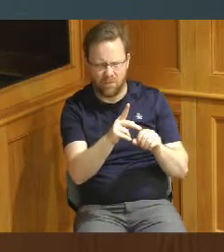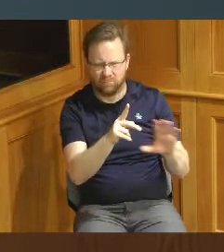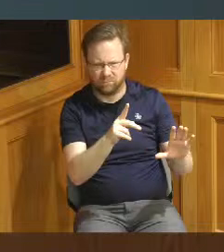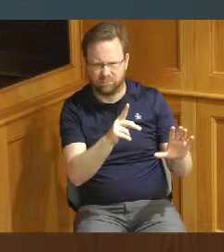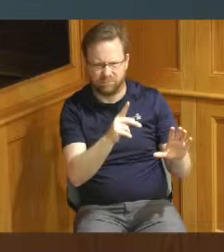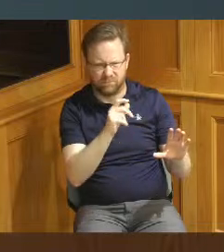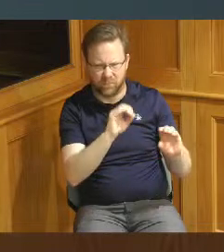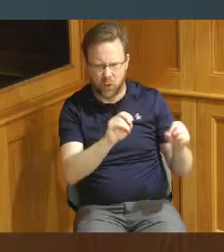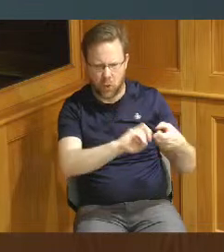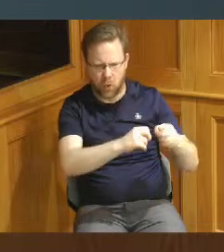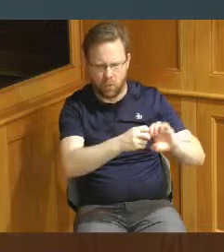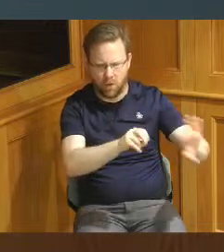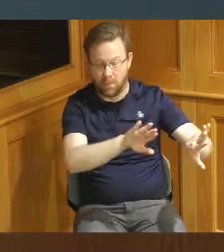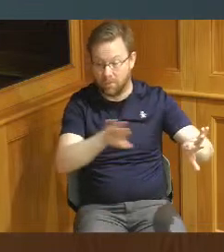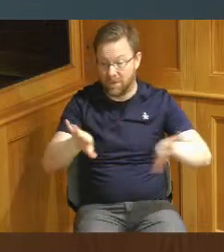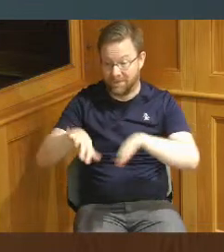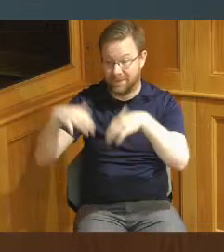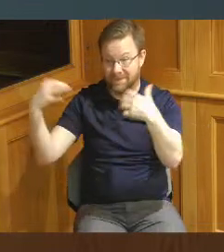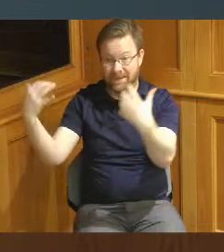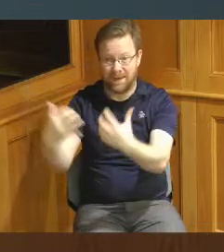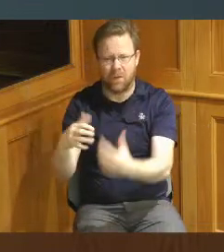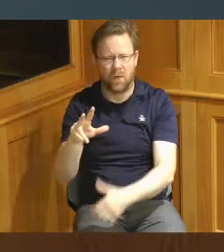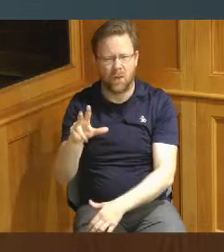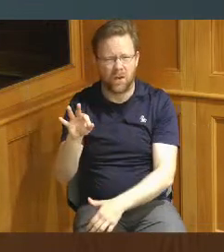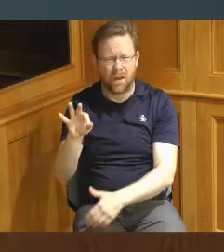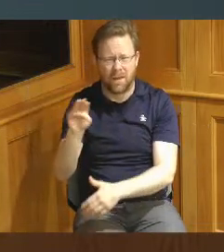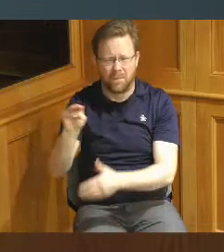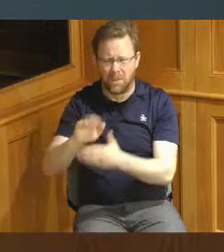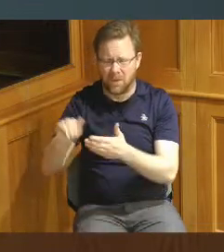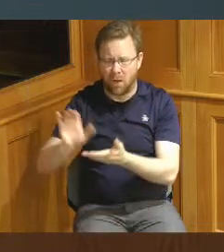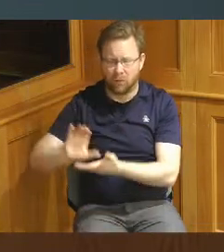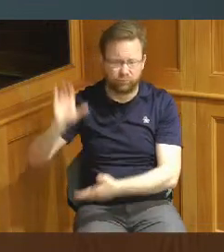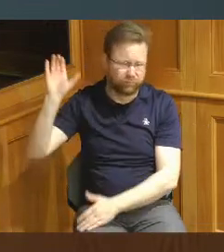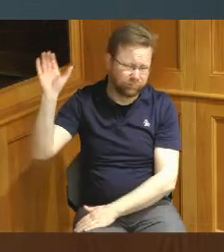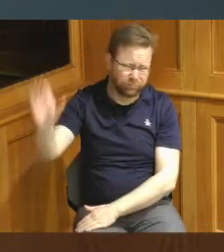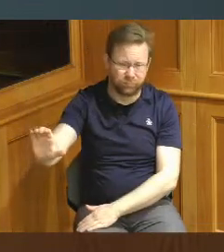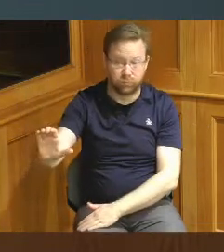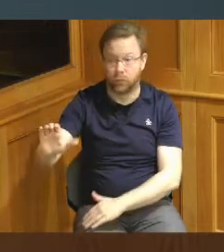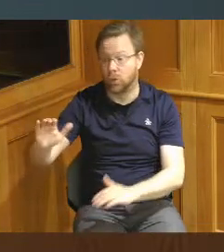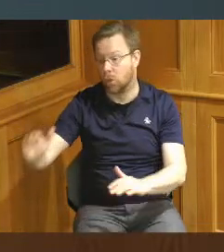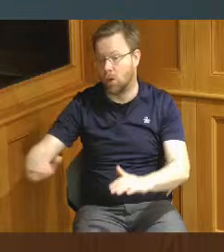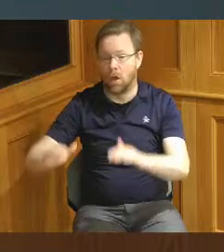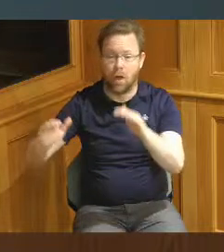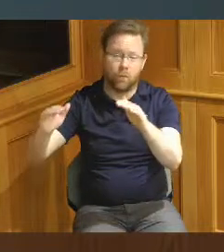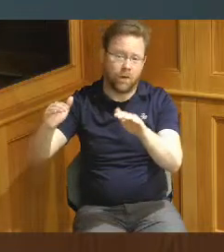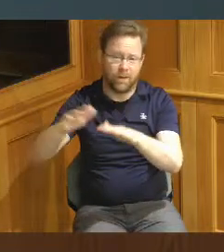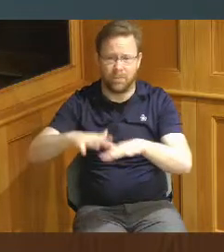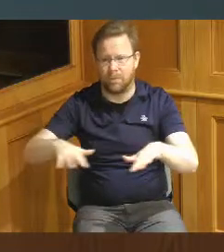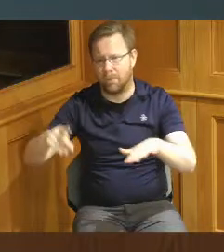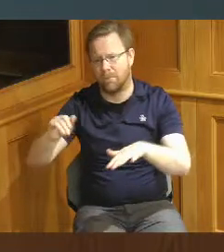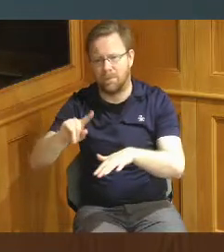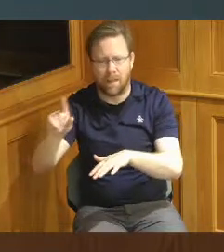large diameter culvert under Birkshire Road that needs to be replaced as along with some roadway